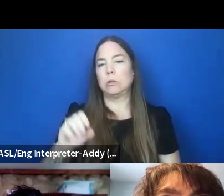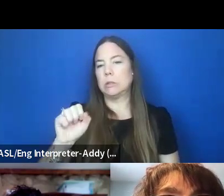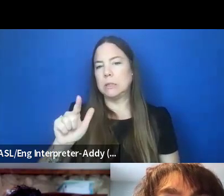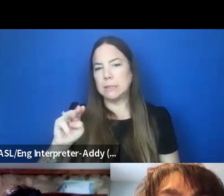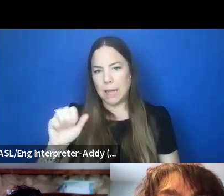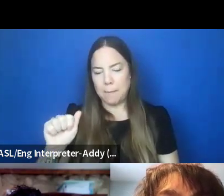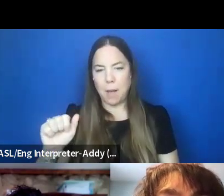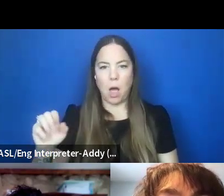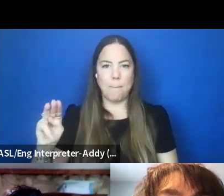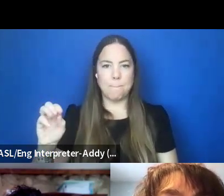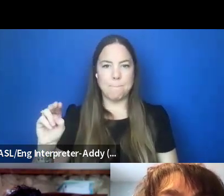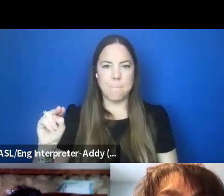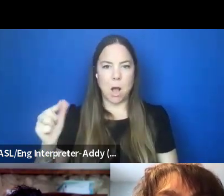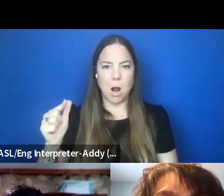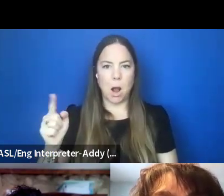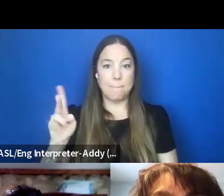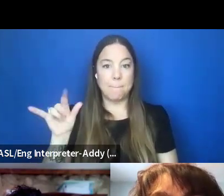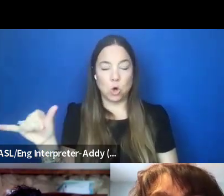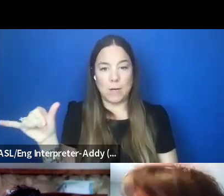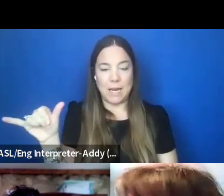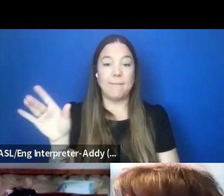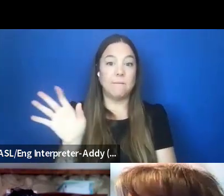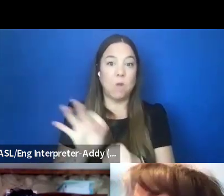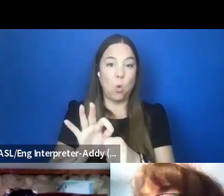Adeleigh Belyeu: Voting rights march. Don Dew: Right. Adeleigh Belyeu: So.